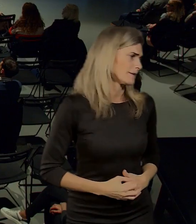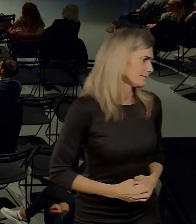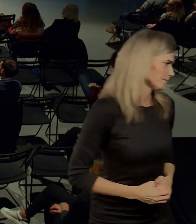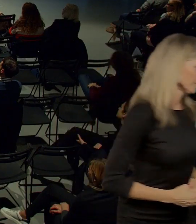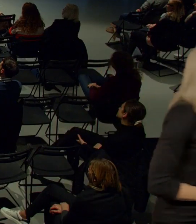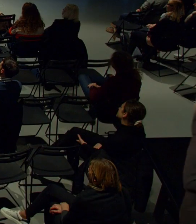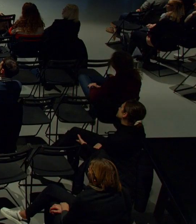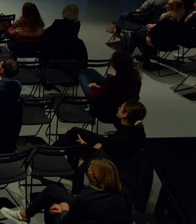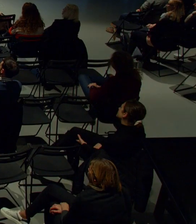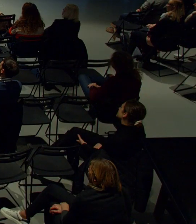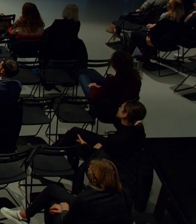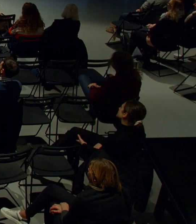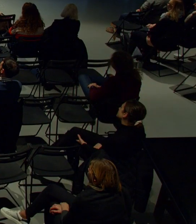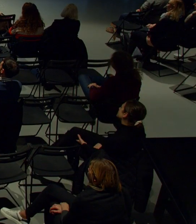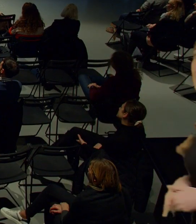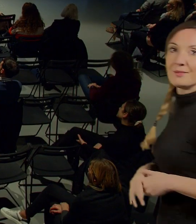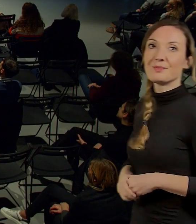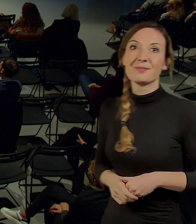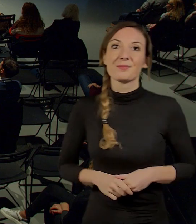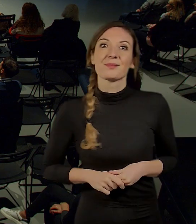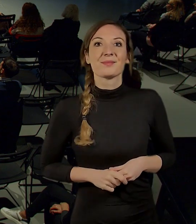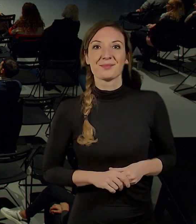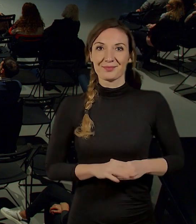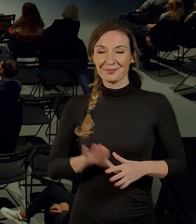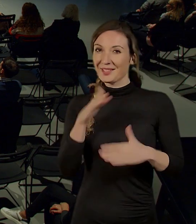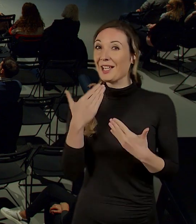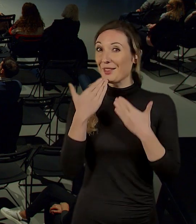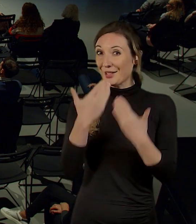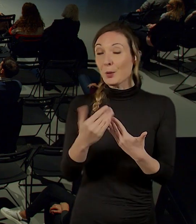created a completely blue-green infrastructure here. It is not entirely